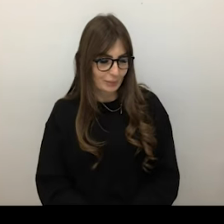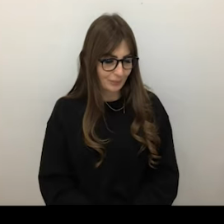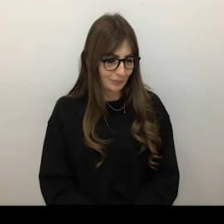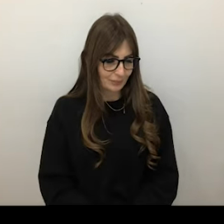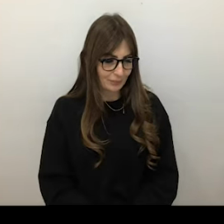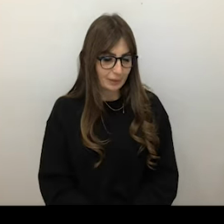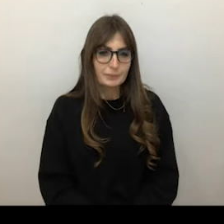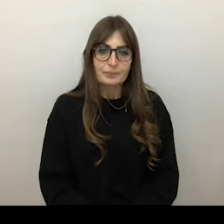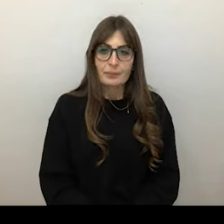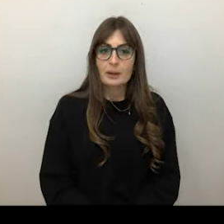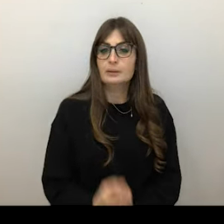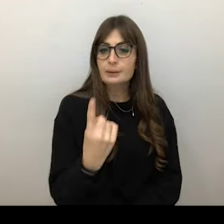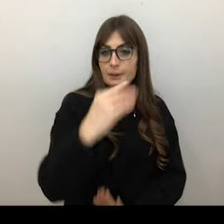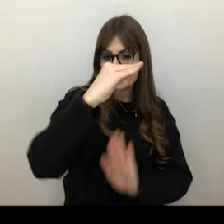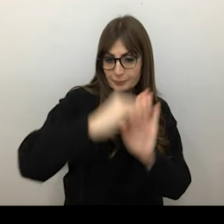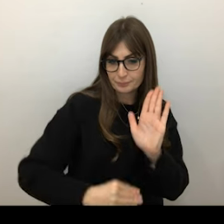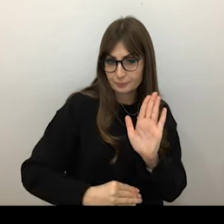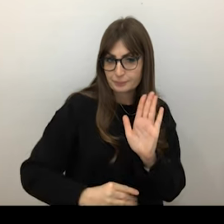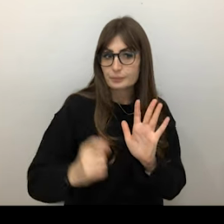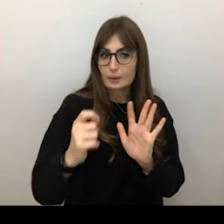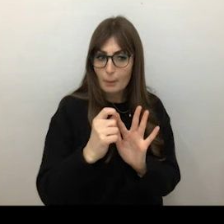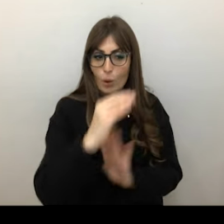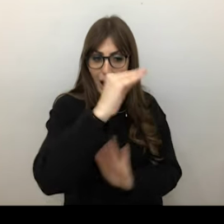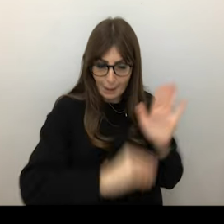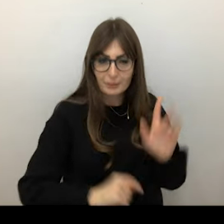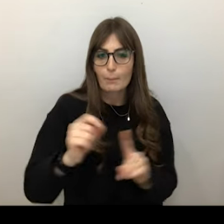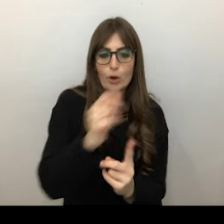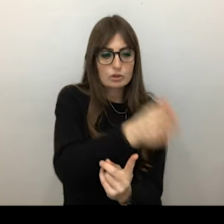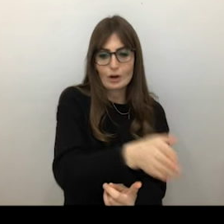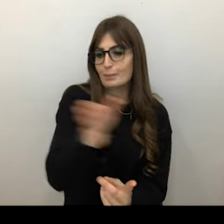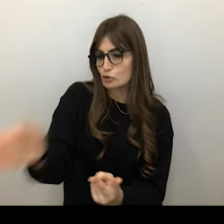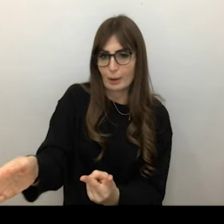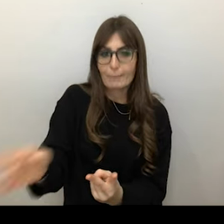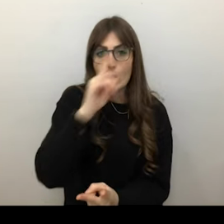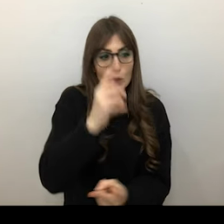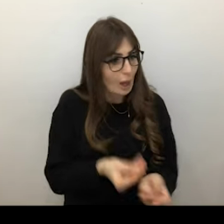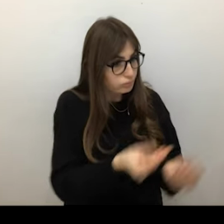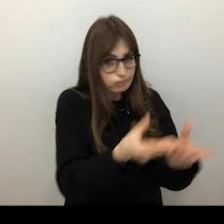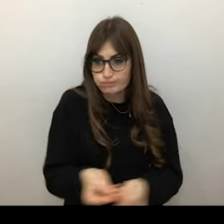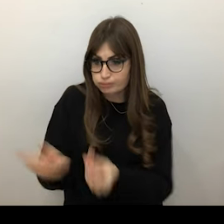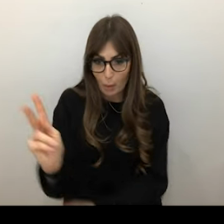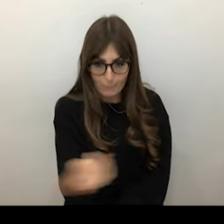We can only accept one application per applicant per investment stream. So while you can submit to both streams, we suggest